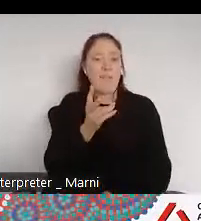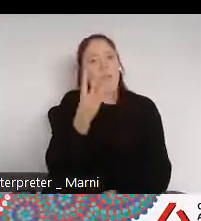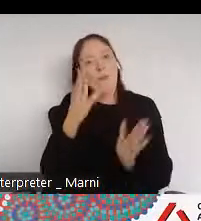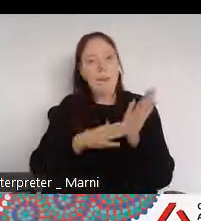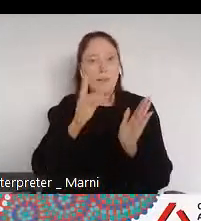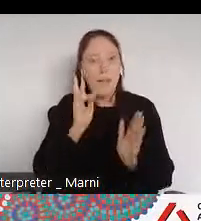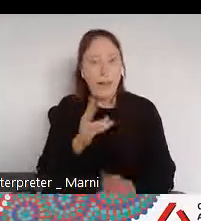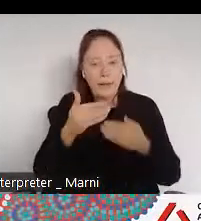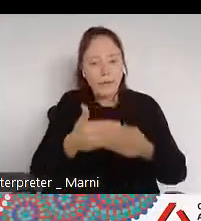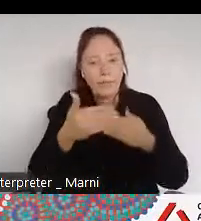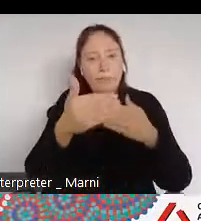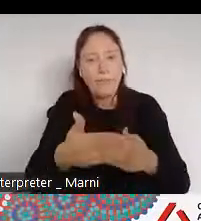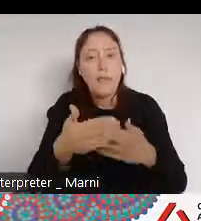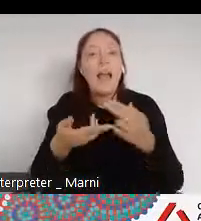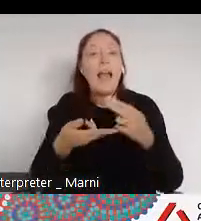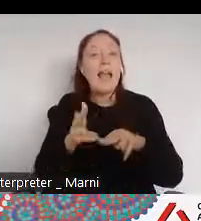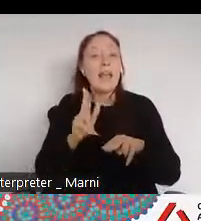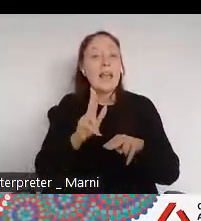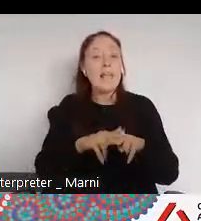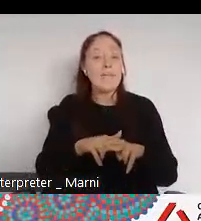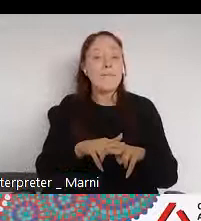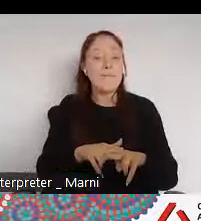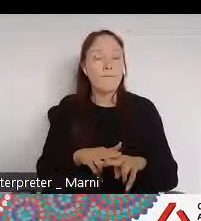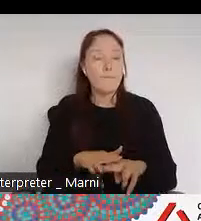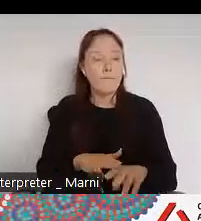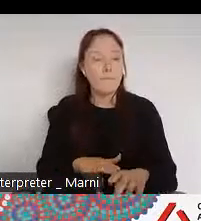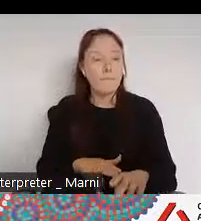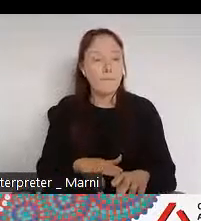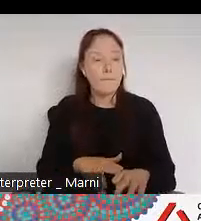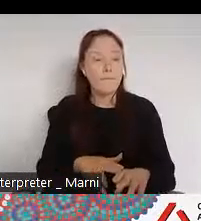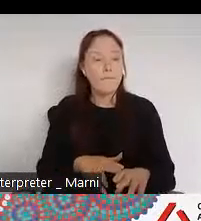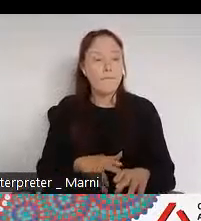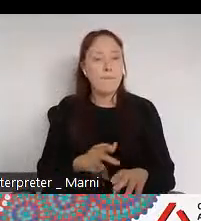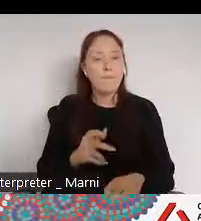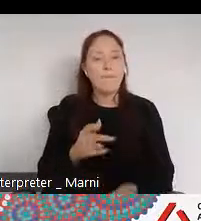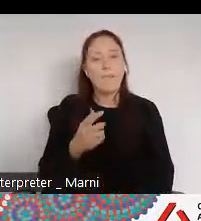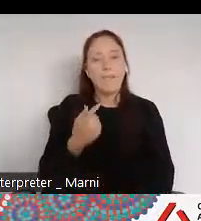there is an exceptional circumstance to justify that renewal.